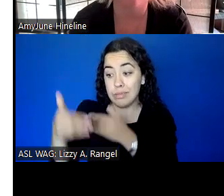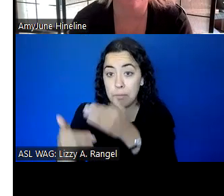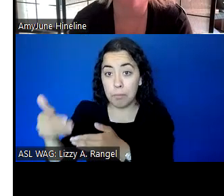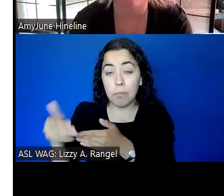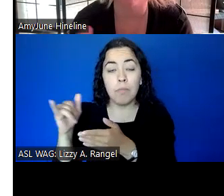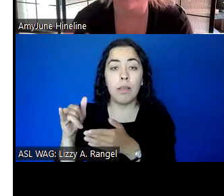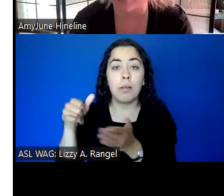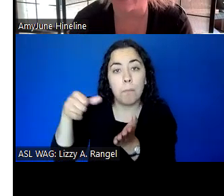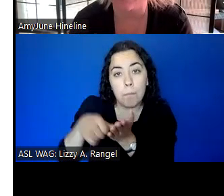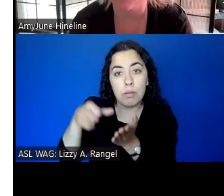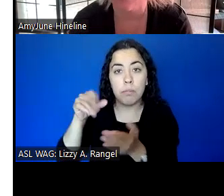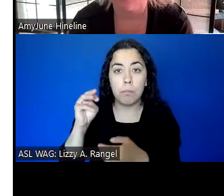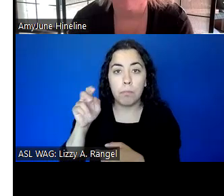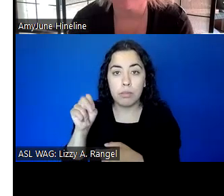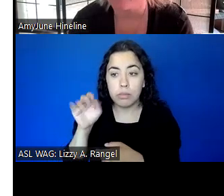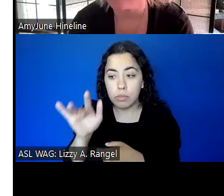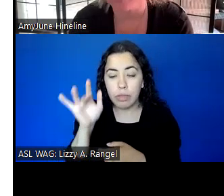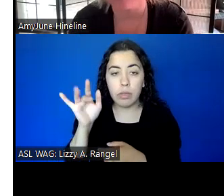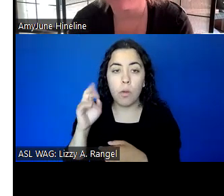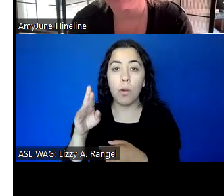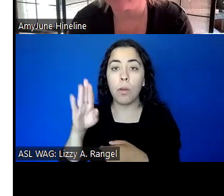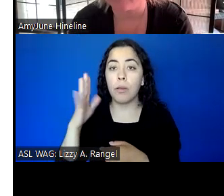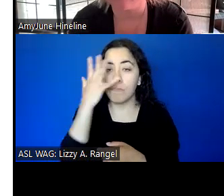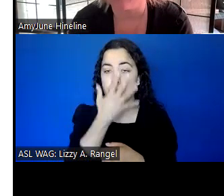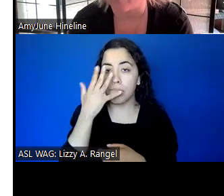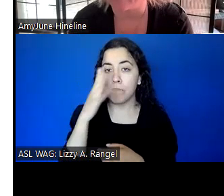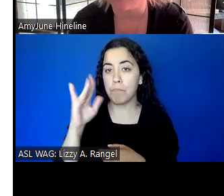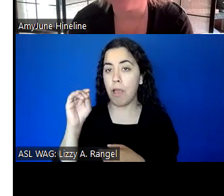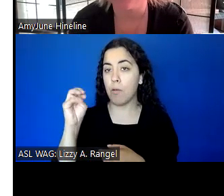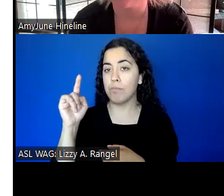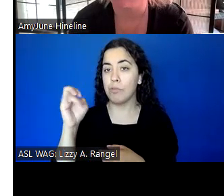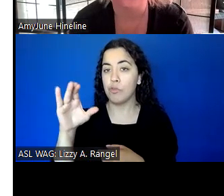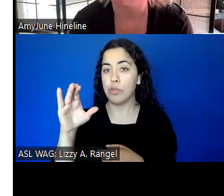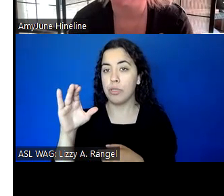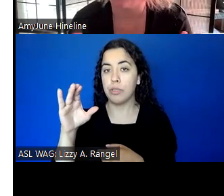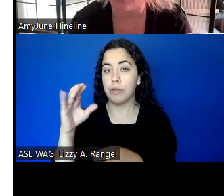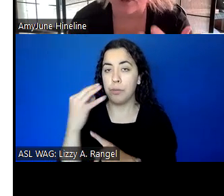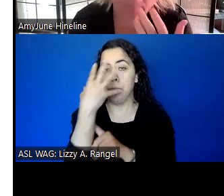Do I like one over the other? No. They are all just as cumbersome. They all have the time limit.